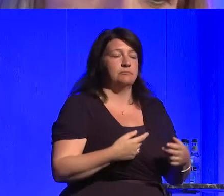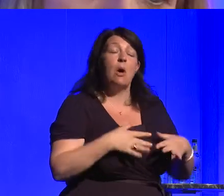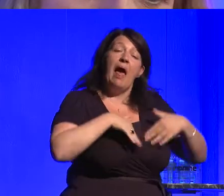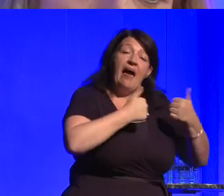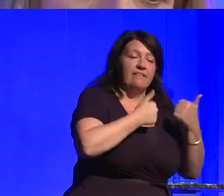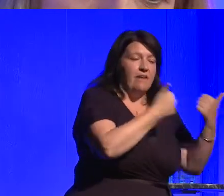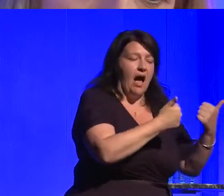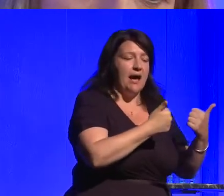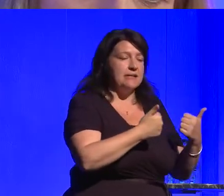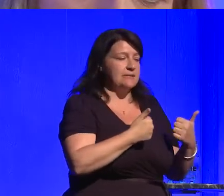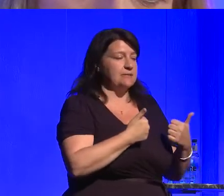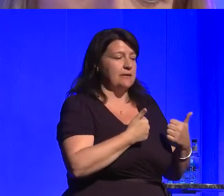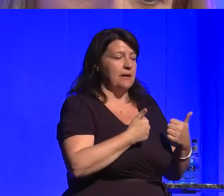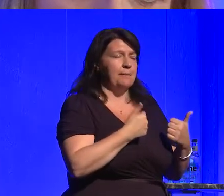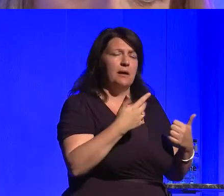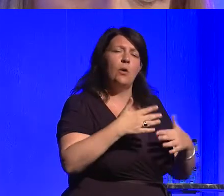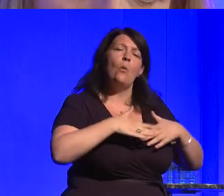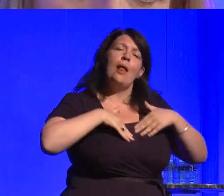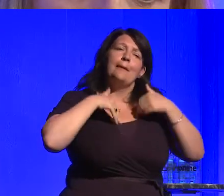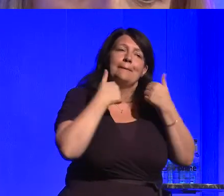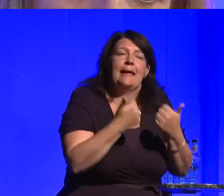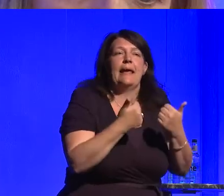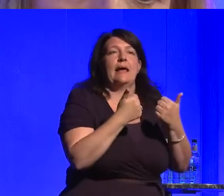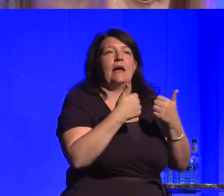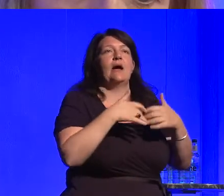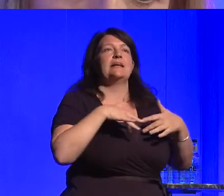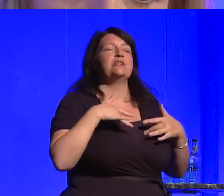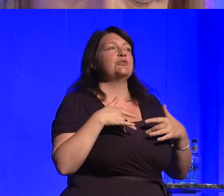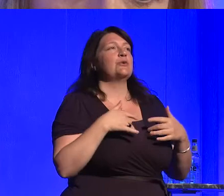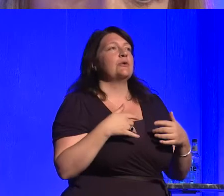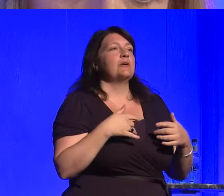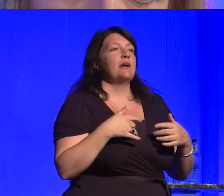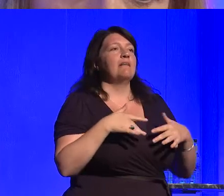At the end of the day, we all have to feel well within ourselves.